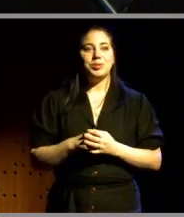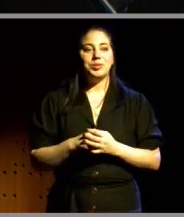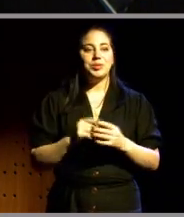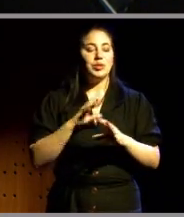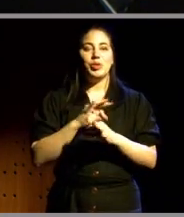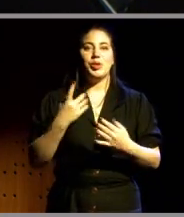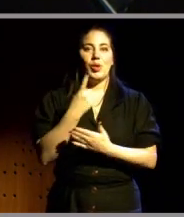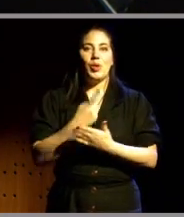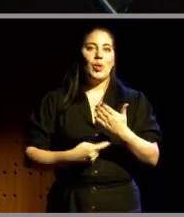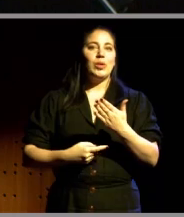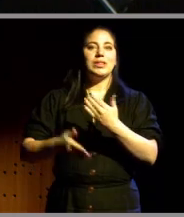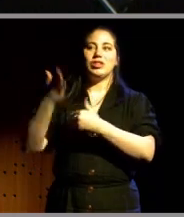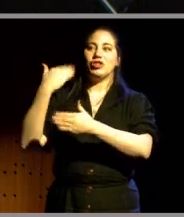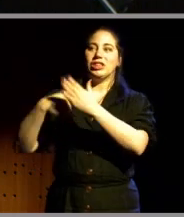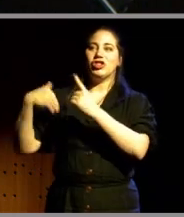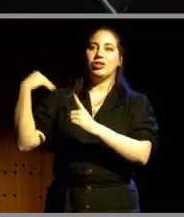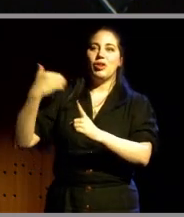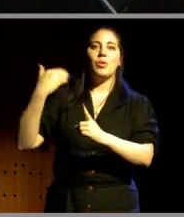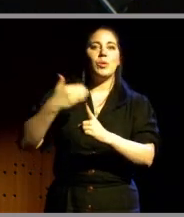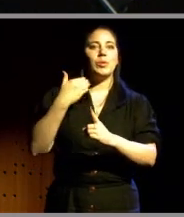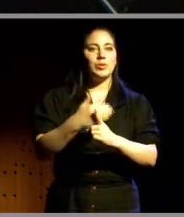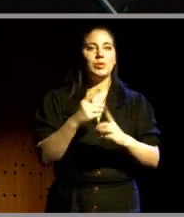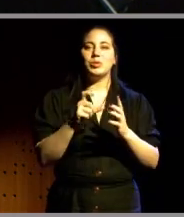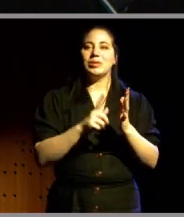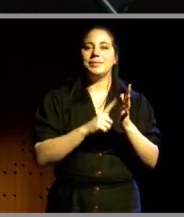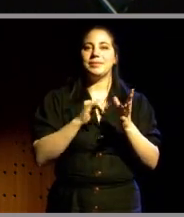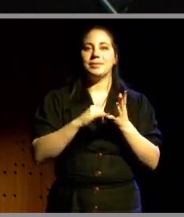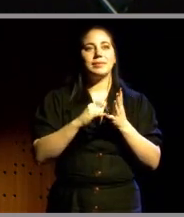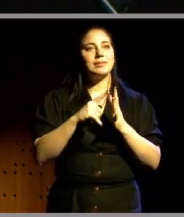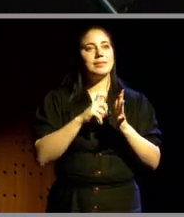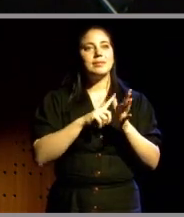And it's just really important for us to tell our stories.